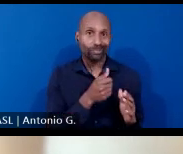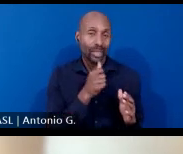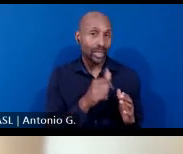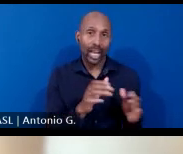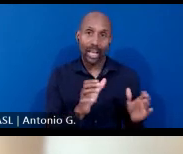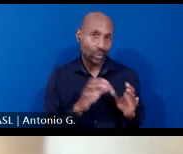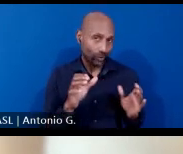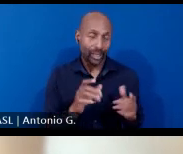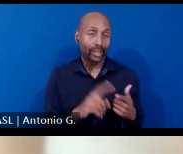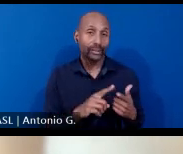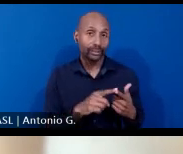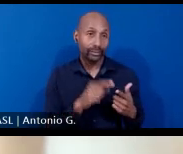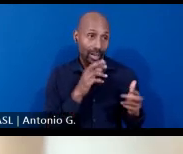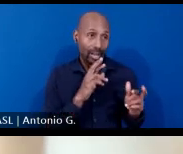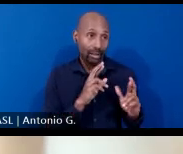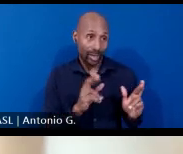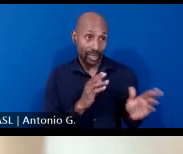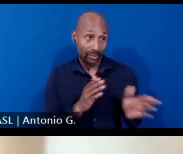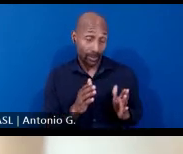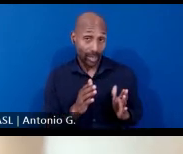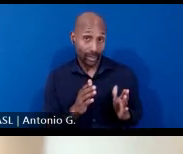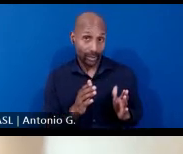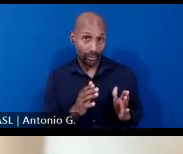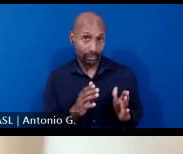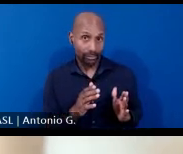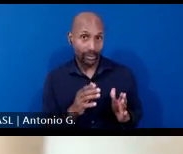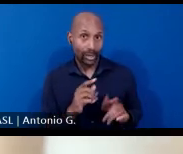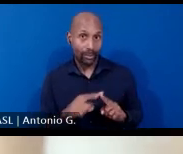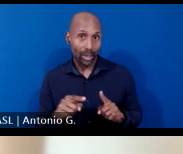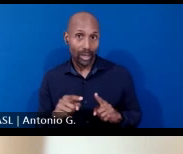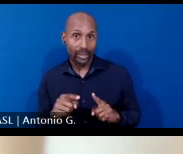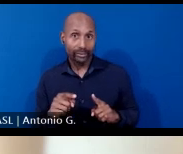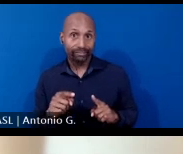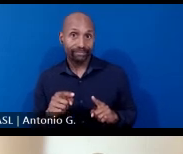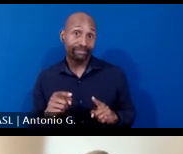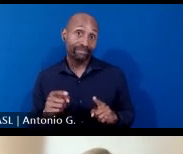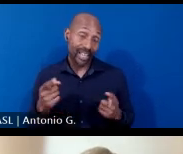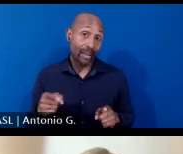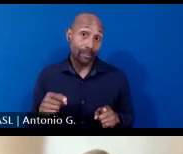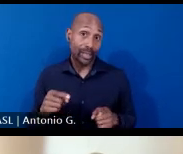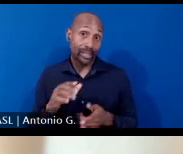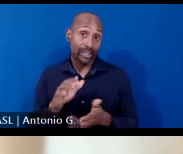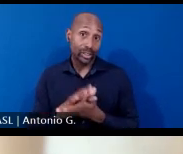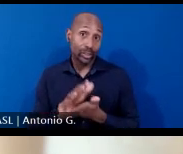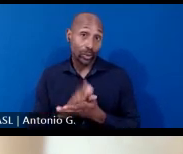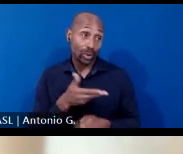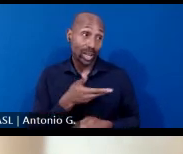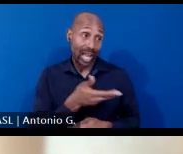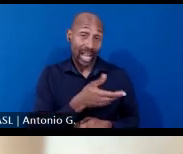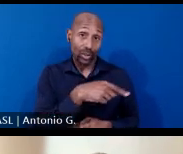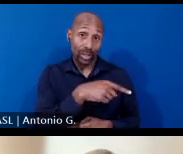So then are you teach grads are reporting that they're coming in as brand new teachers and then being asked to mentor and